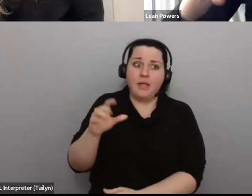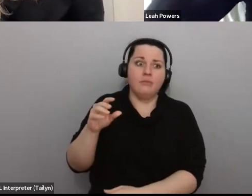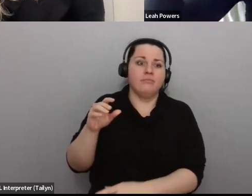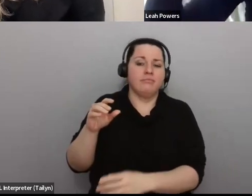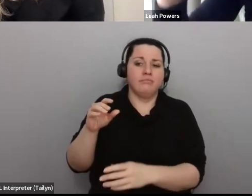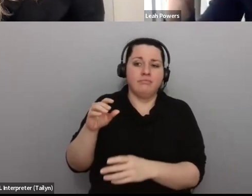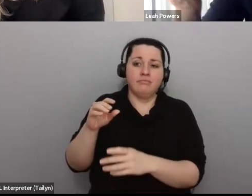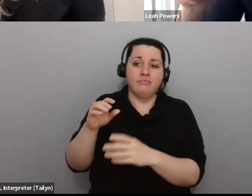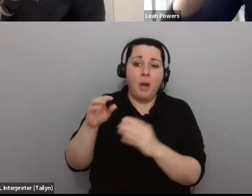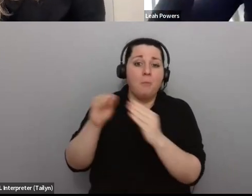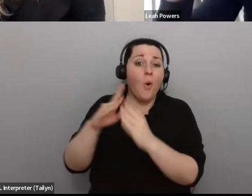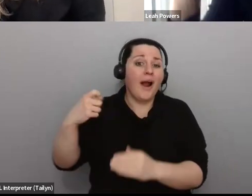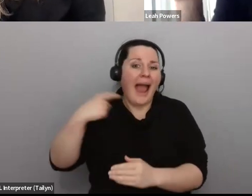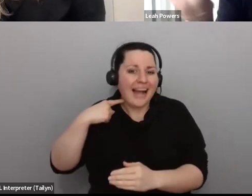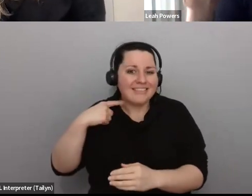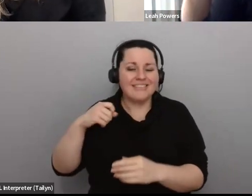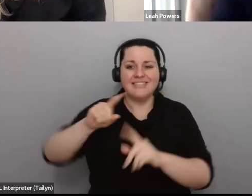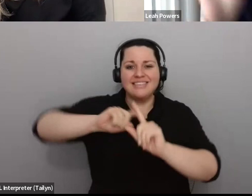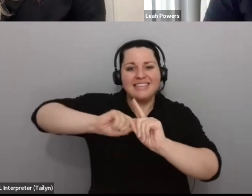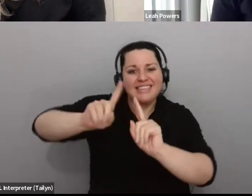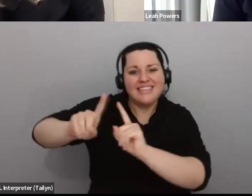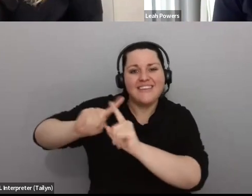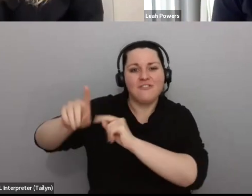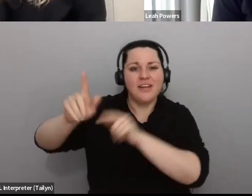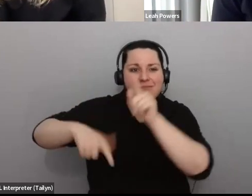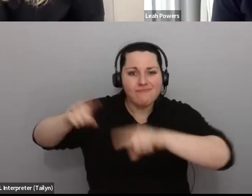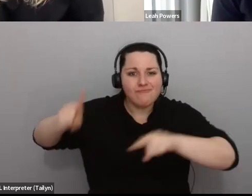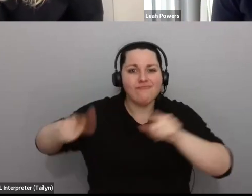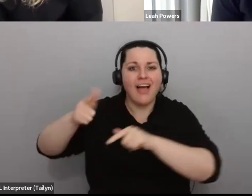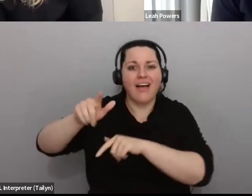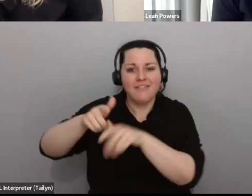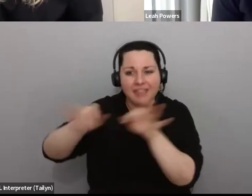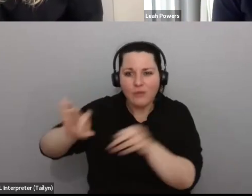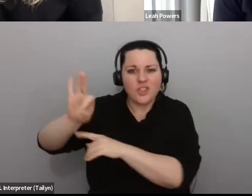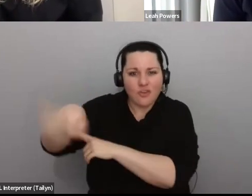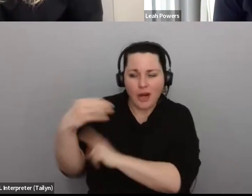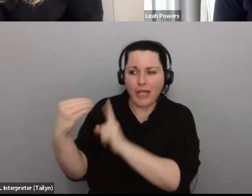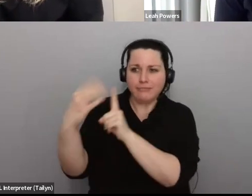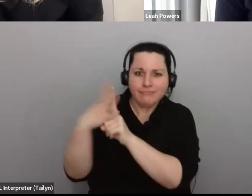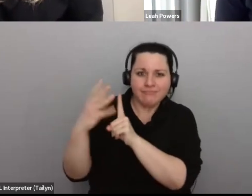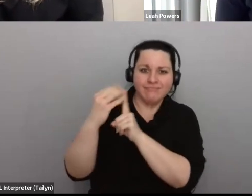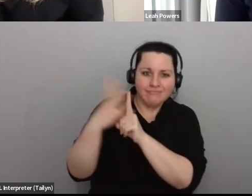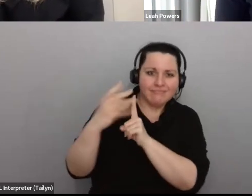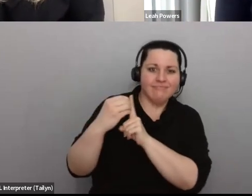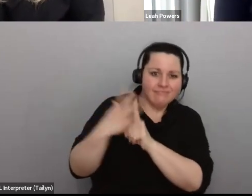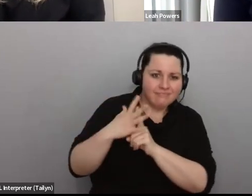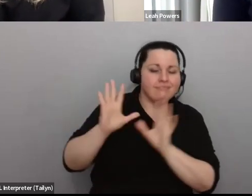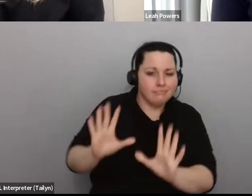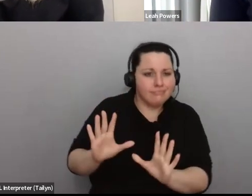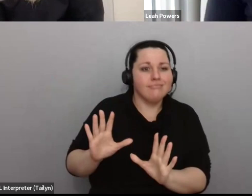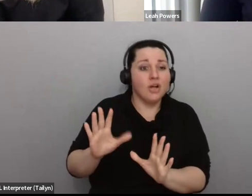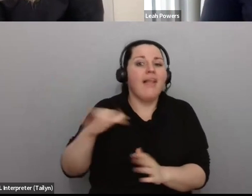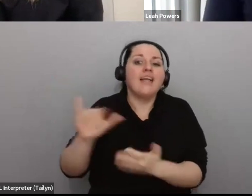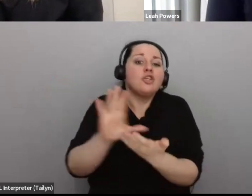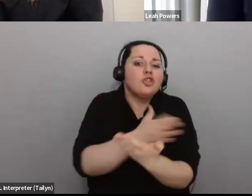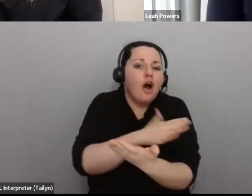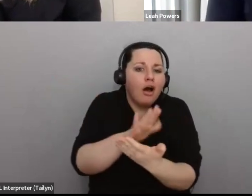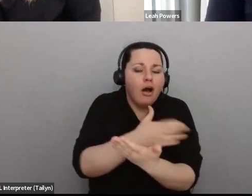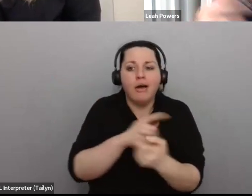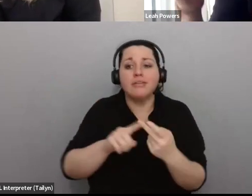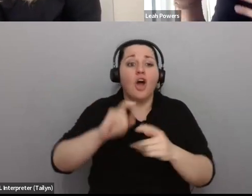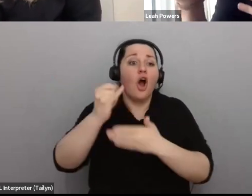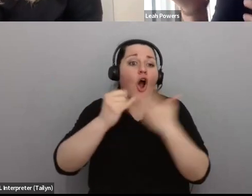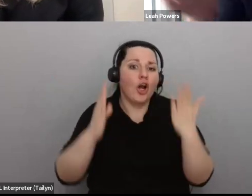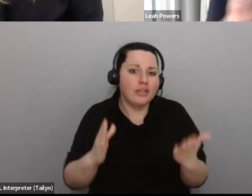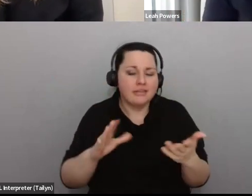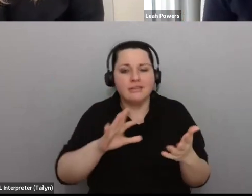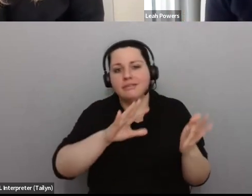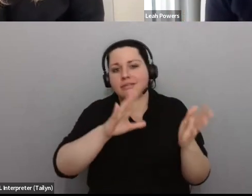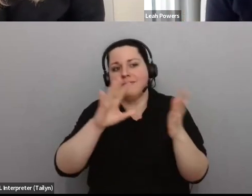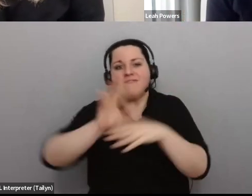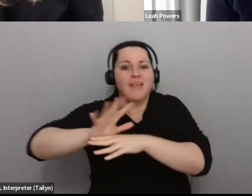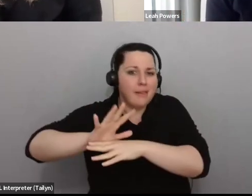Leah: accents and and variety of language you can have, all these different, you know, we like to like play songs for them, introduce them to different artists and films.